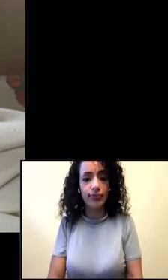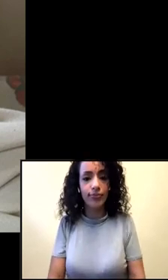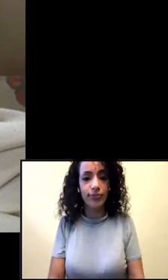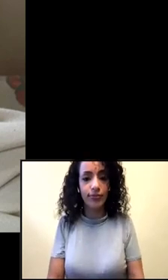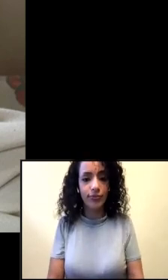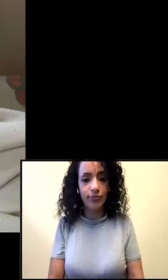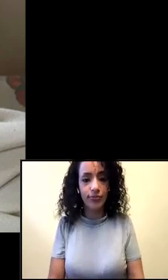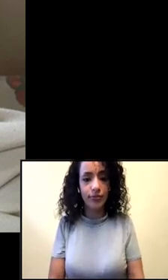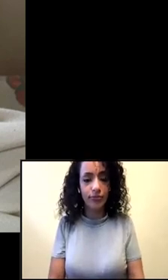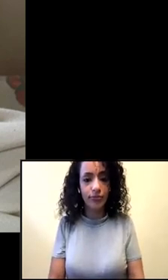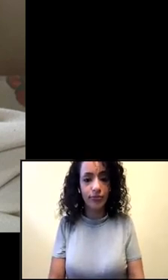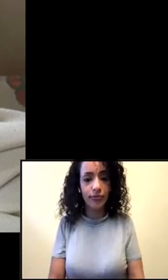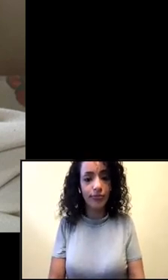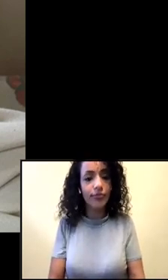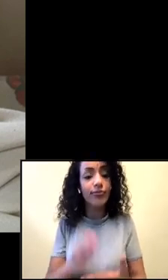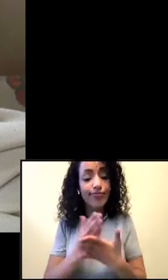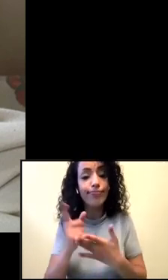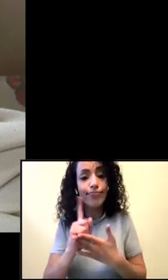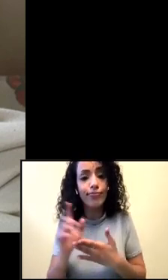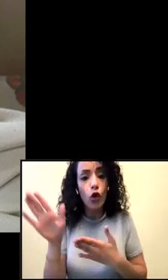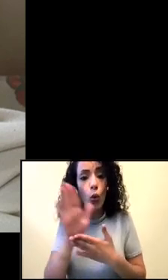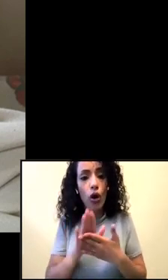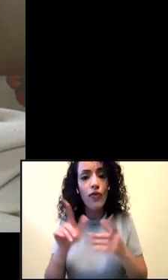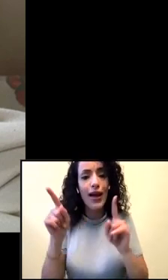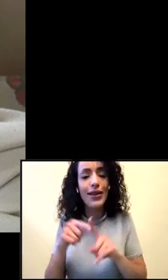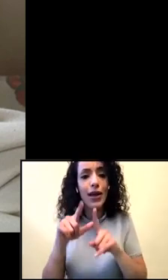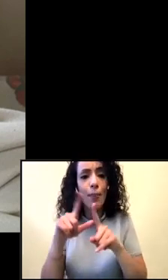India, Pakistan and Bangladesh have locks and keys from homes they never return to